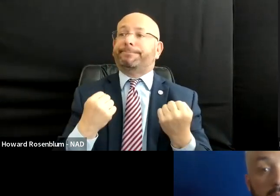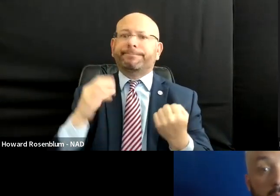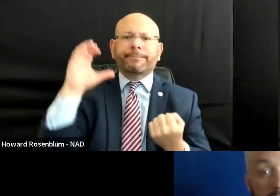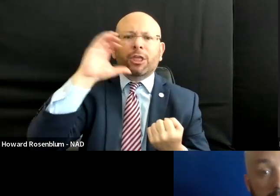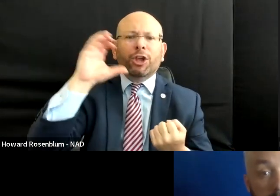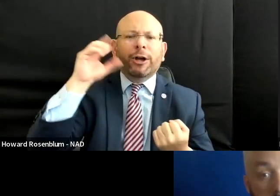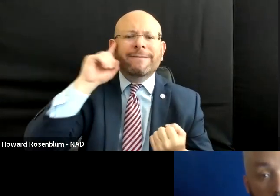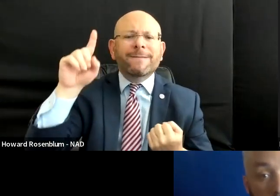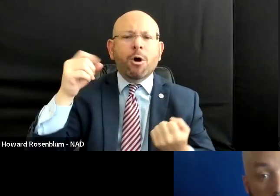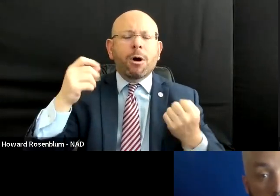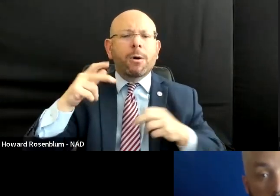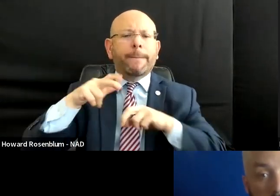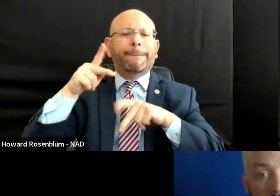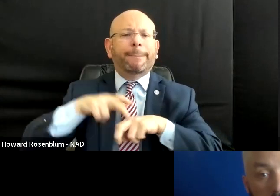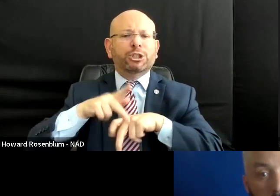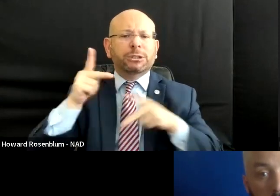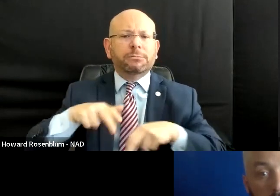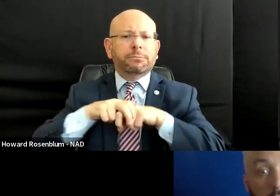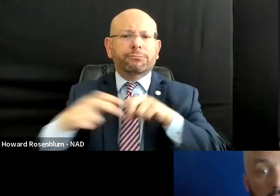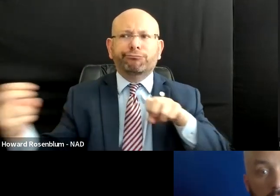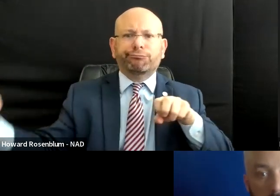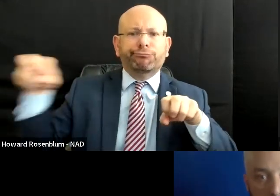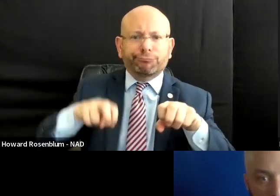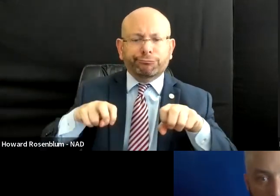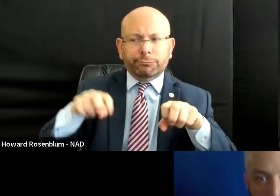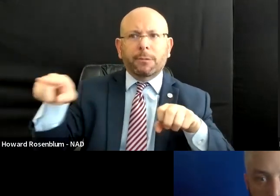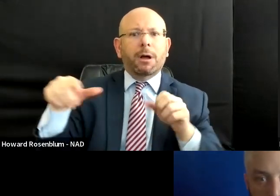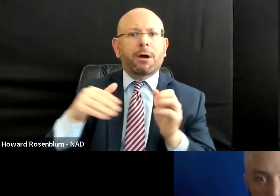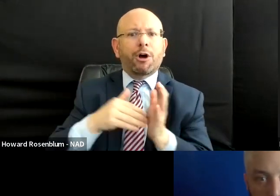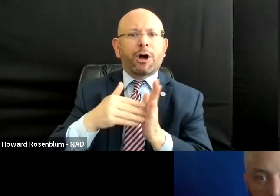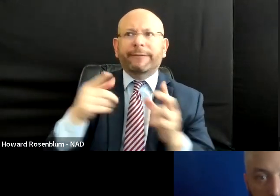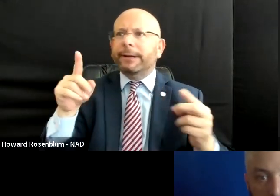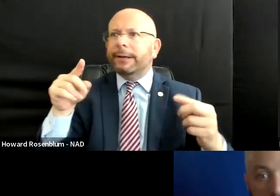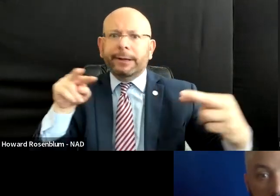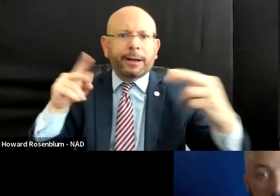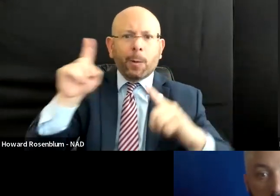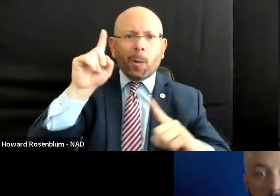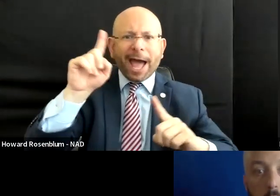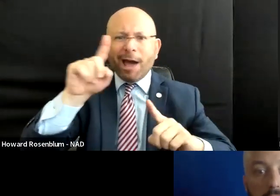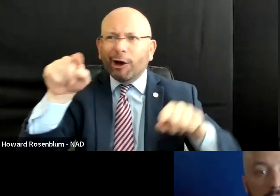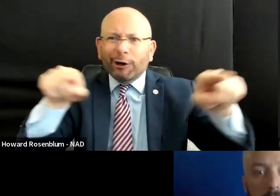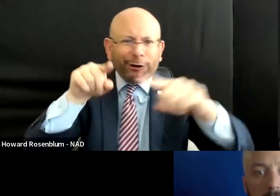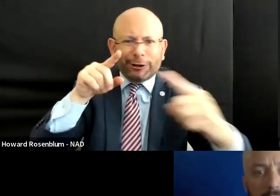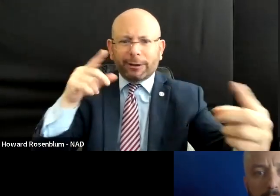on their screen to say yes, I would like a ride instead of missing the fares. Once they